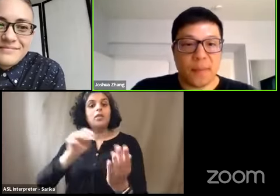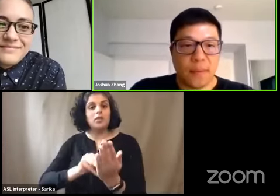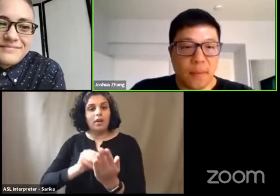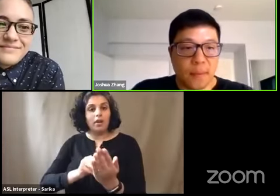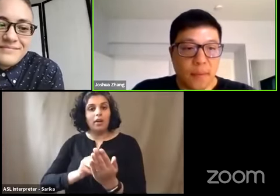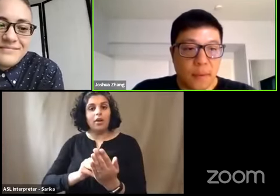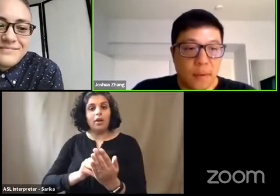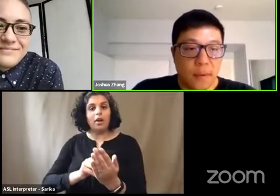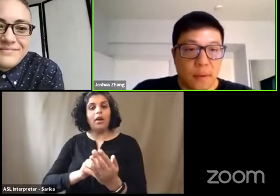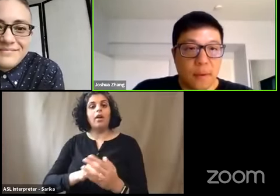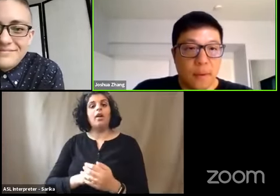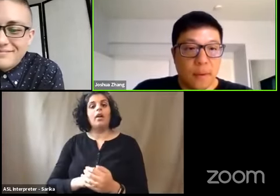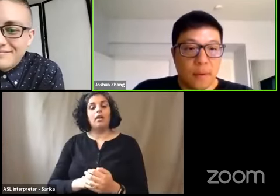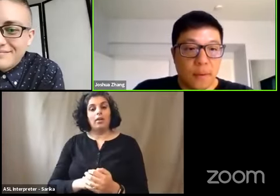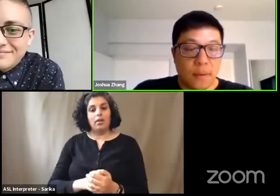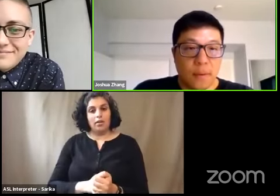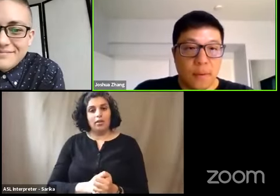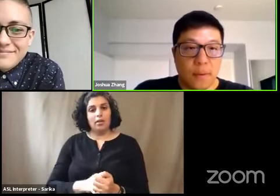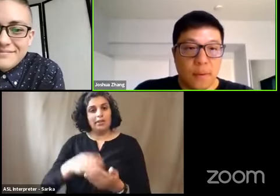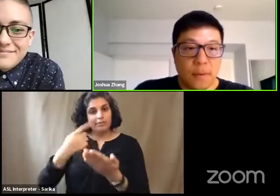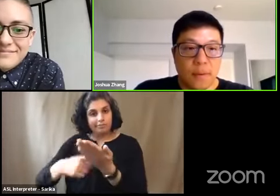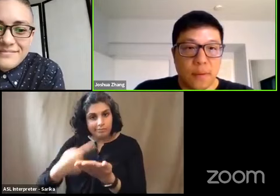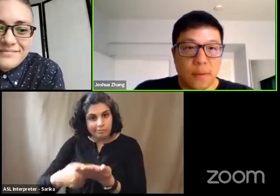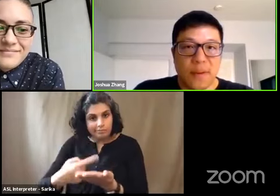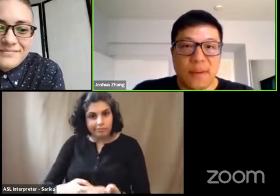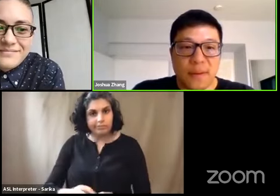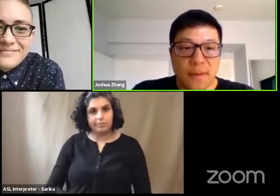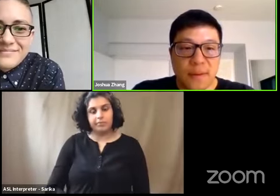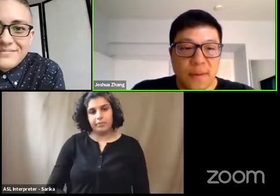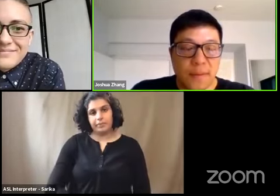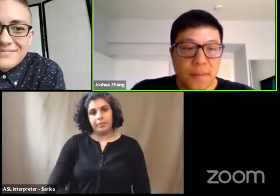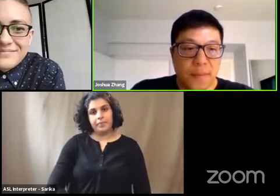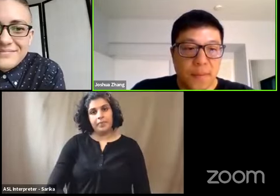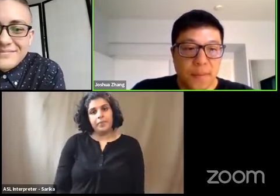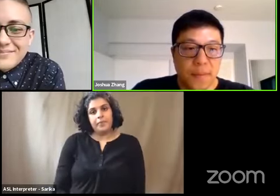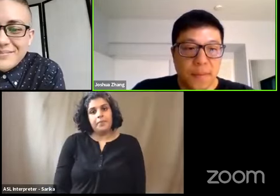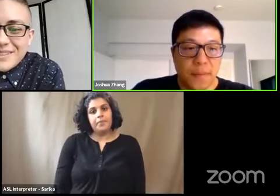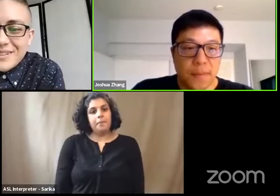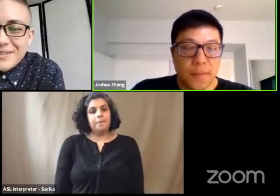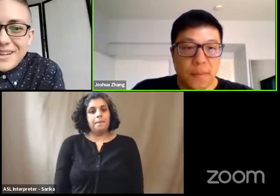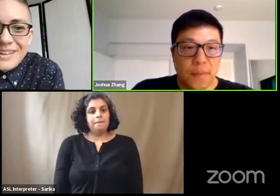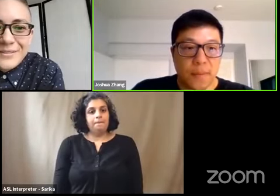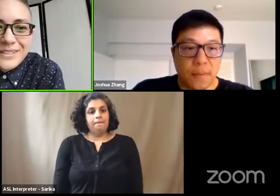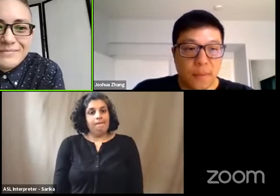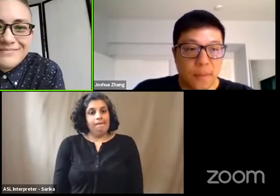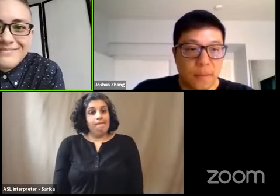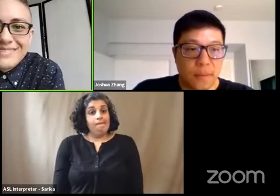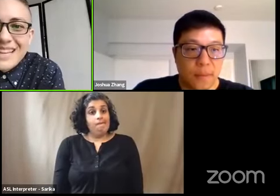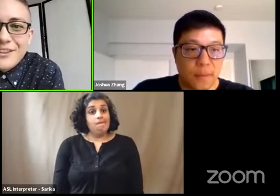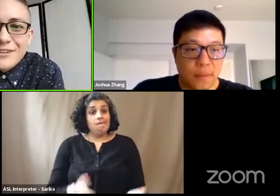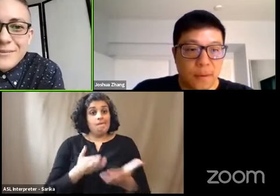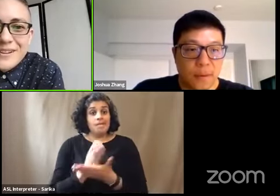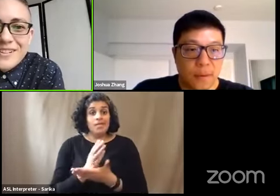All right, well thank you very much.